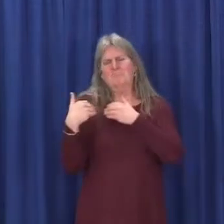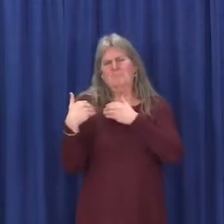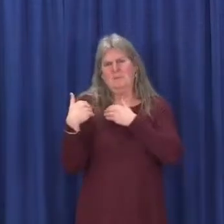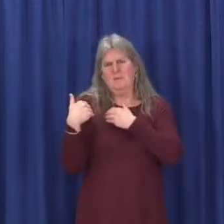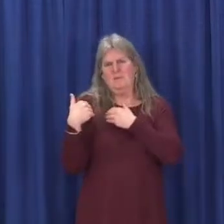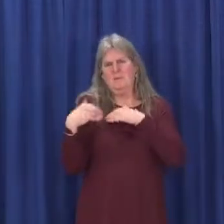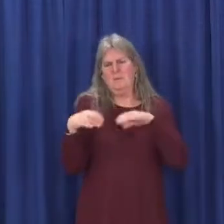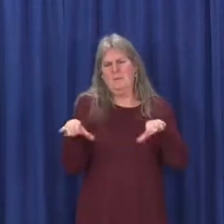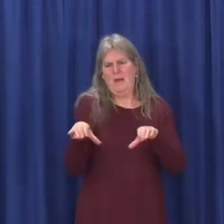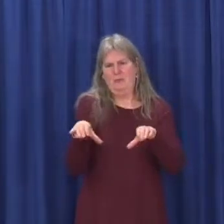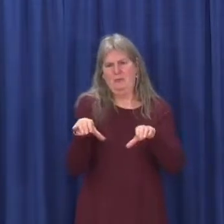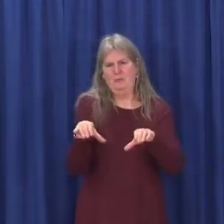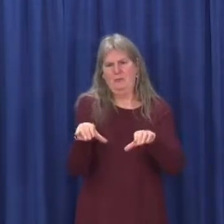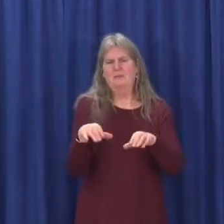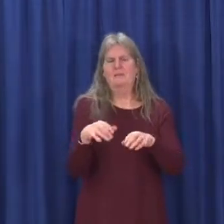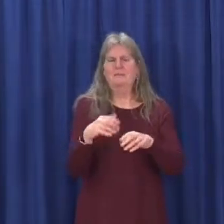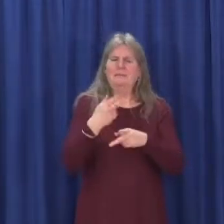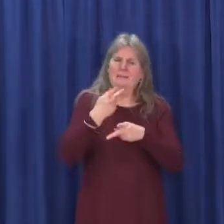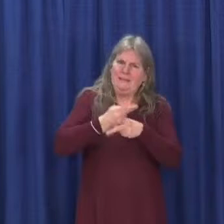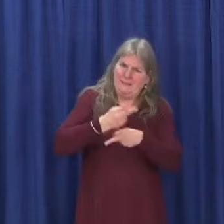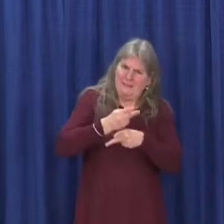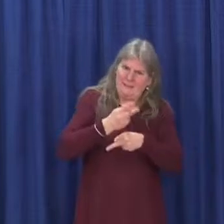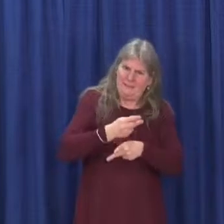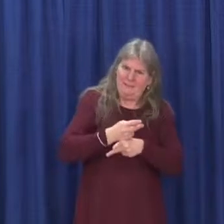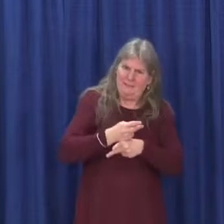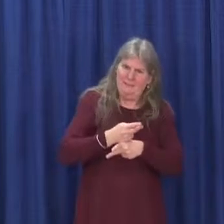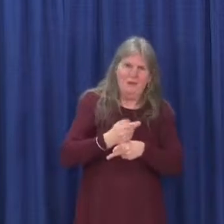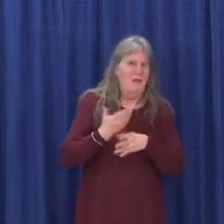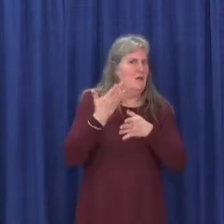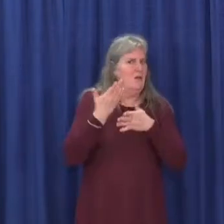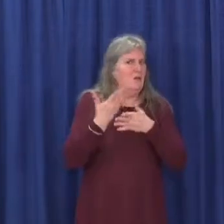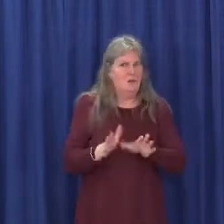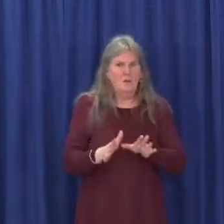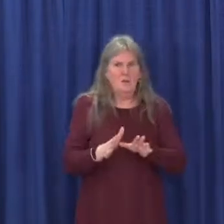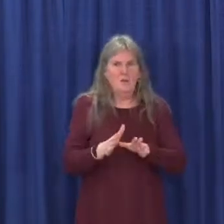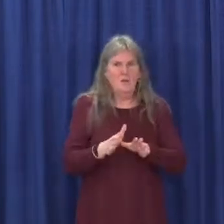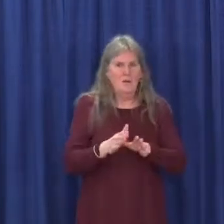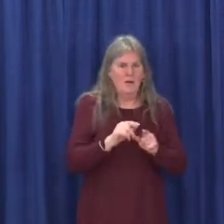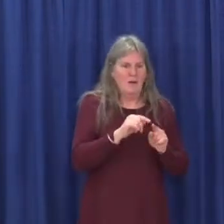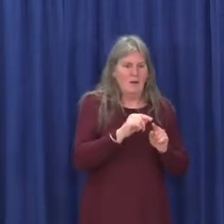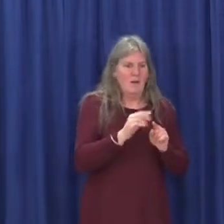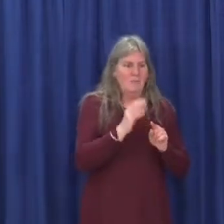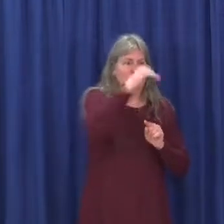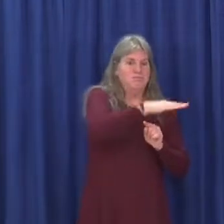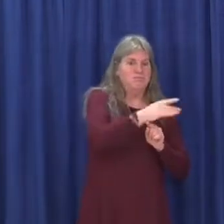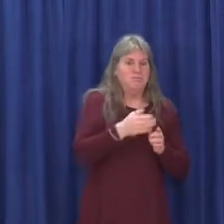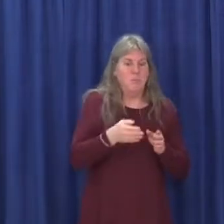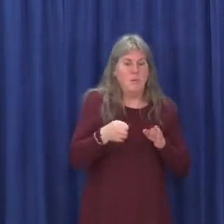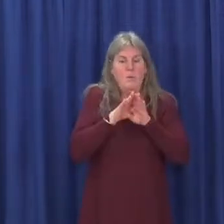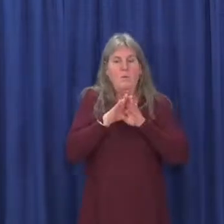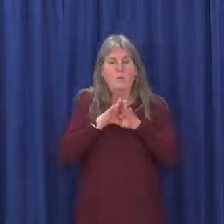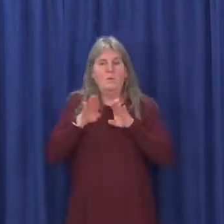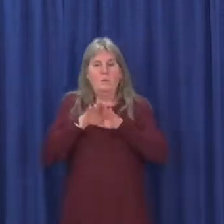and with restraint I would not want to have to go backward with our restrictions.